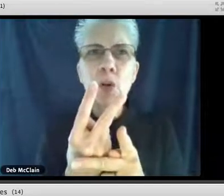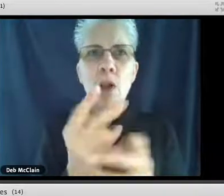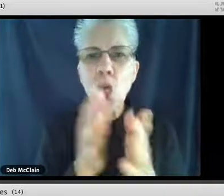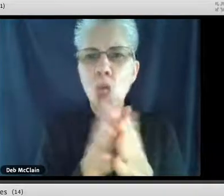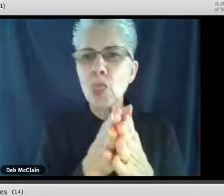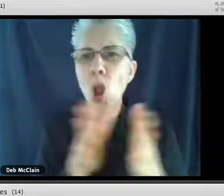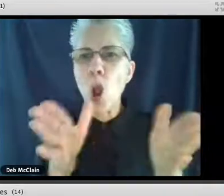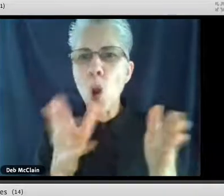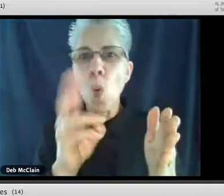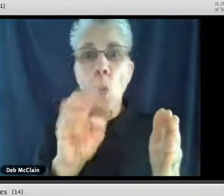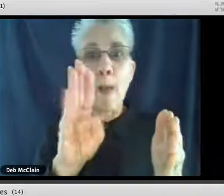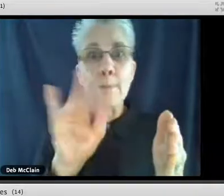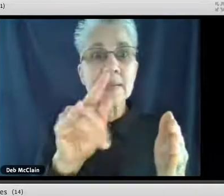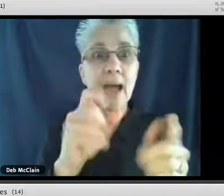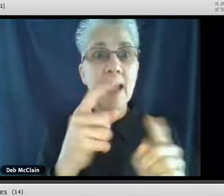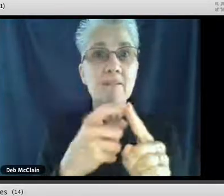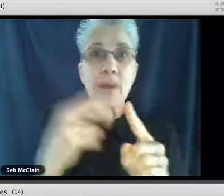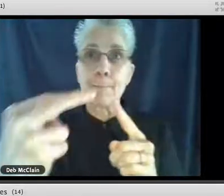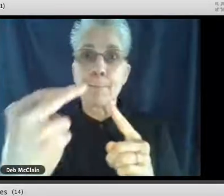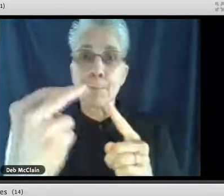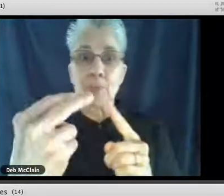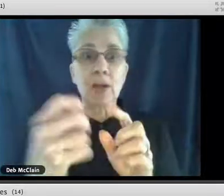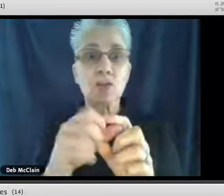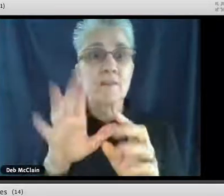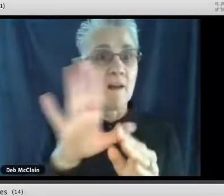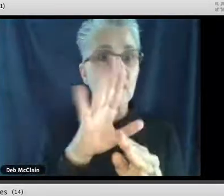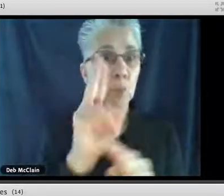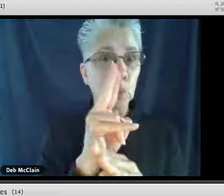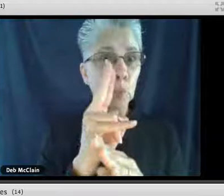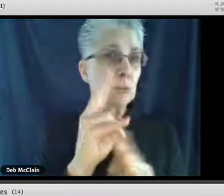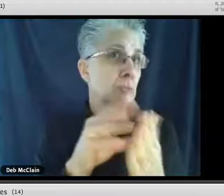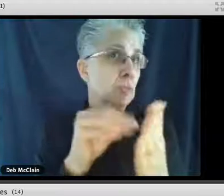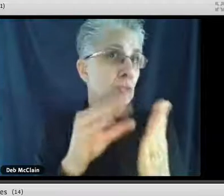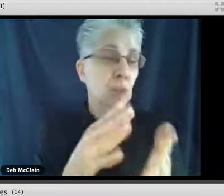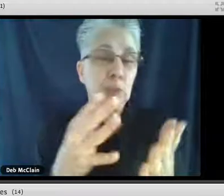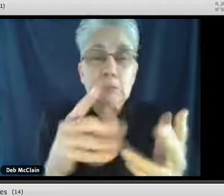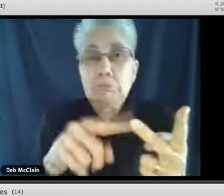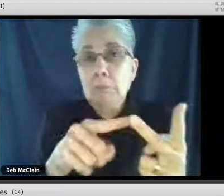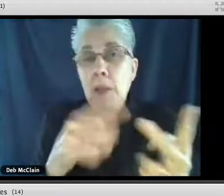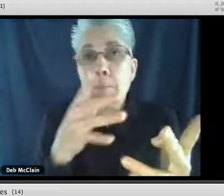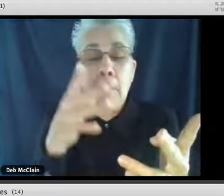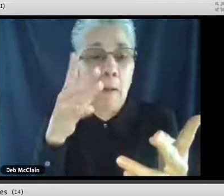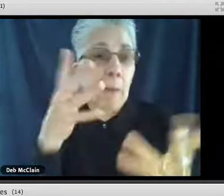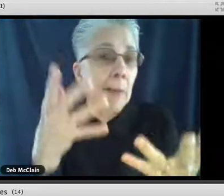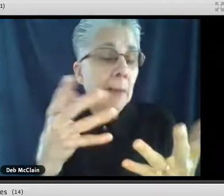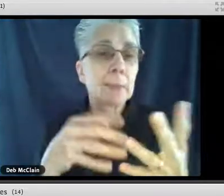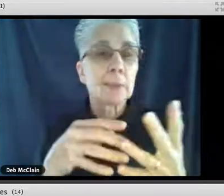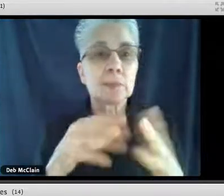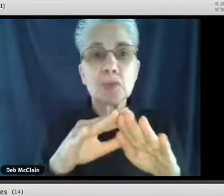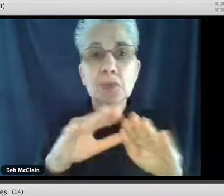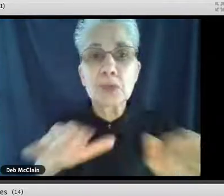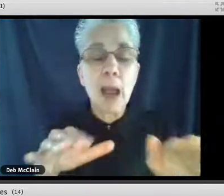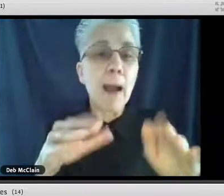from your users' perspective, and that might be a student. That might be a parent. That might be a child. That might be a teenager.